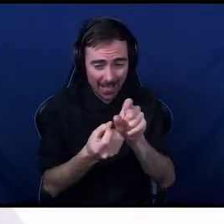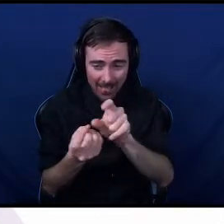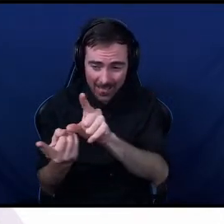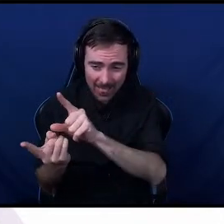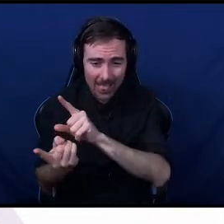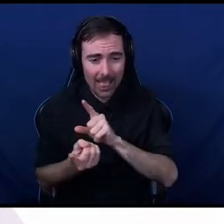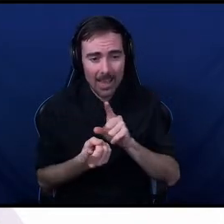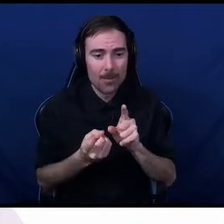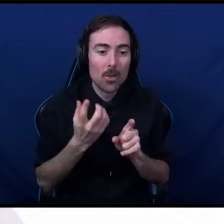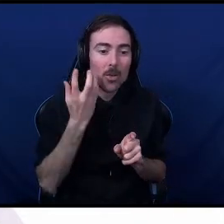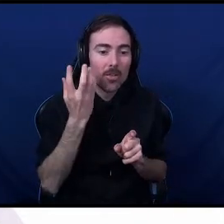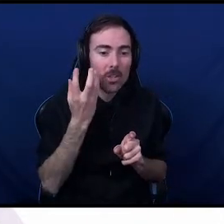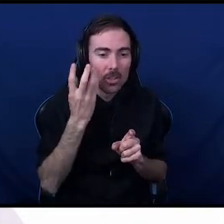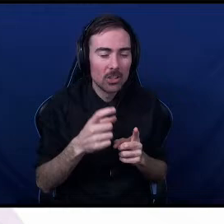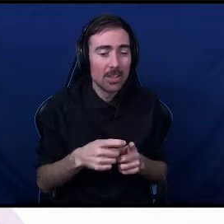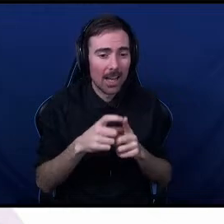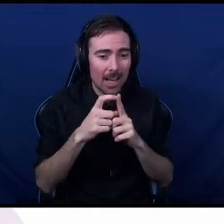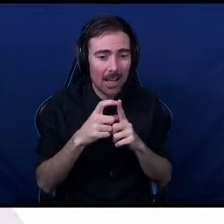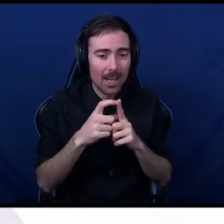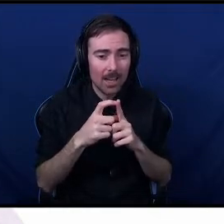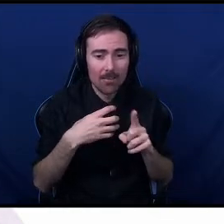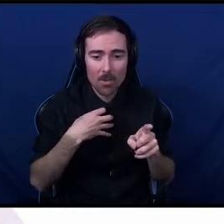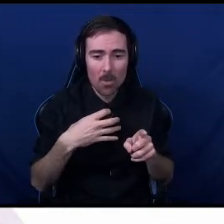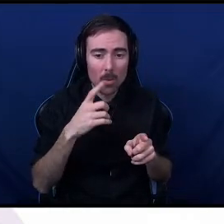difficult for a lot more people. So I always think about that, as